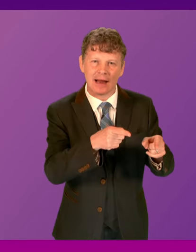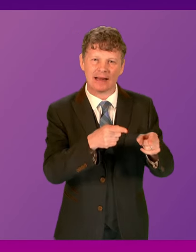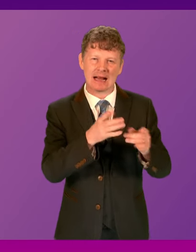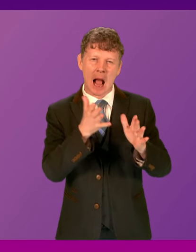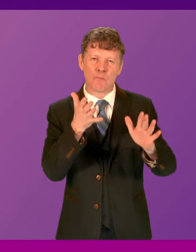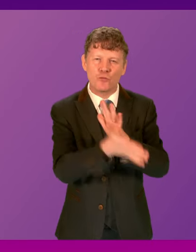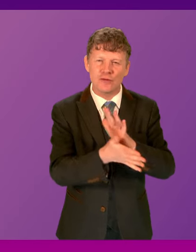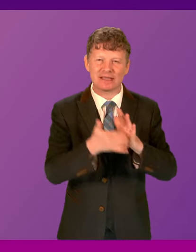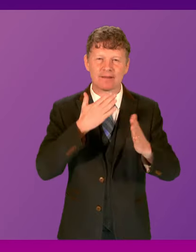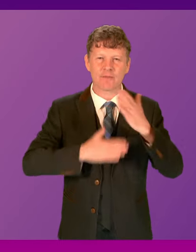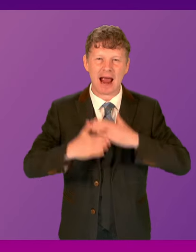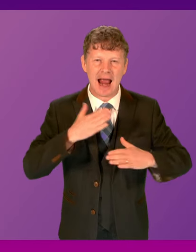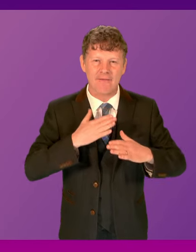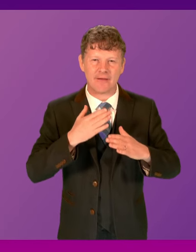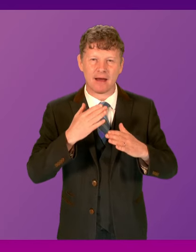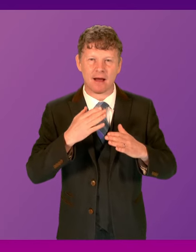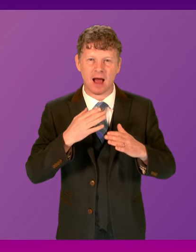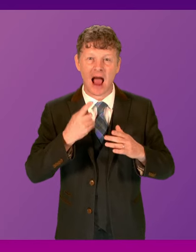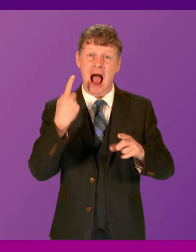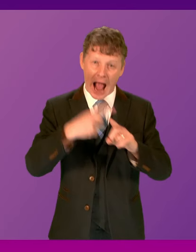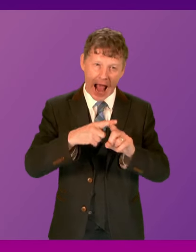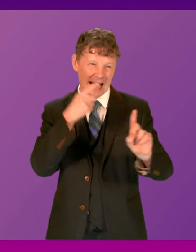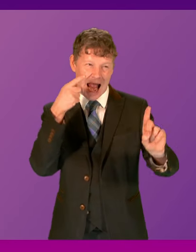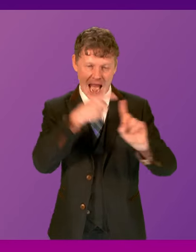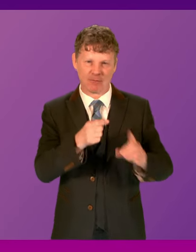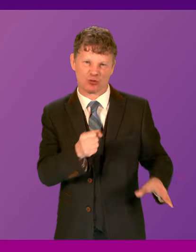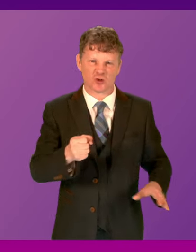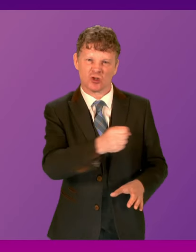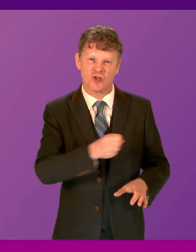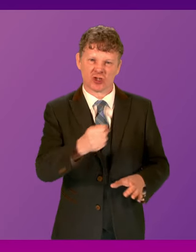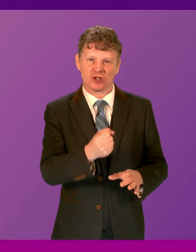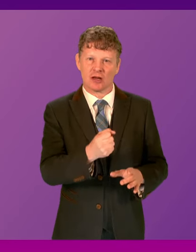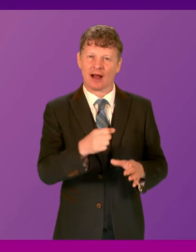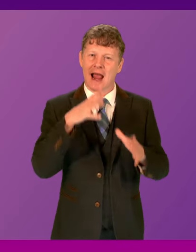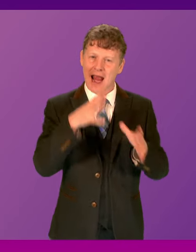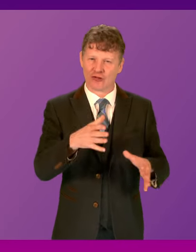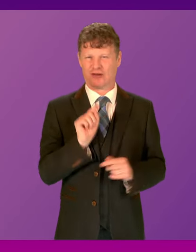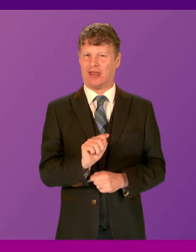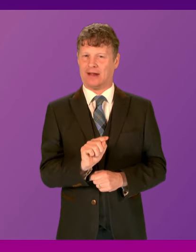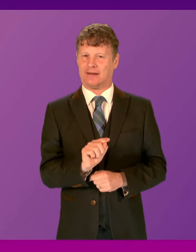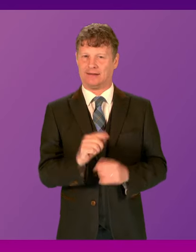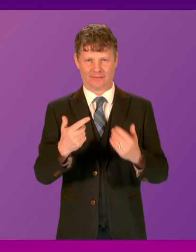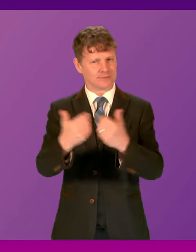or which is intended to stir up hatred. Everybody in the chamber engages with and talks often about